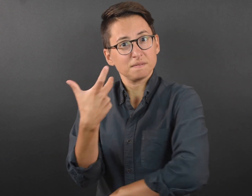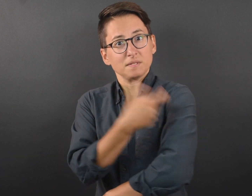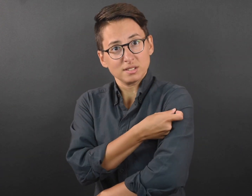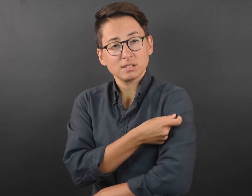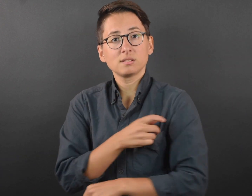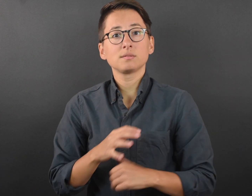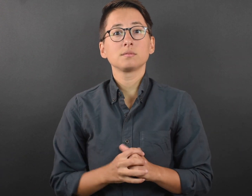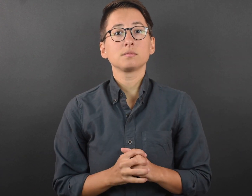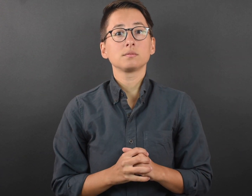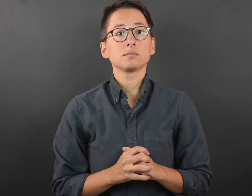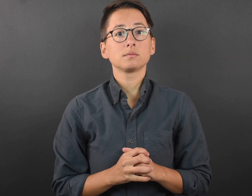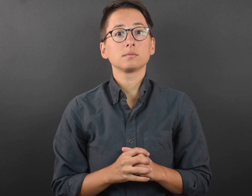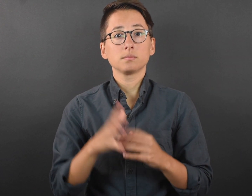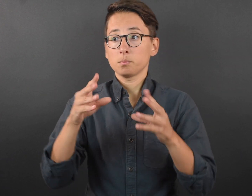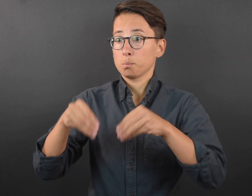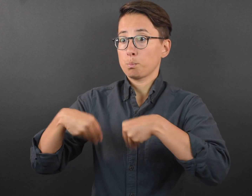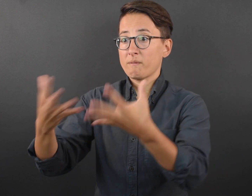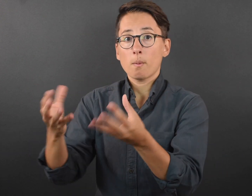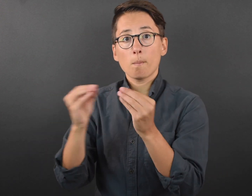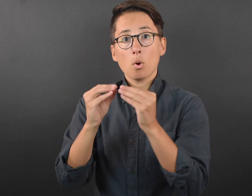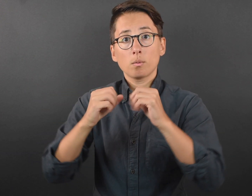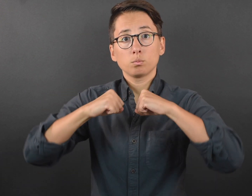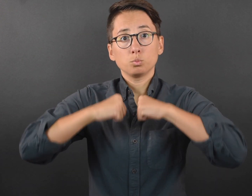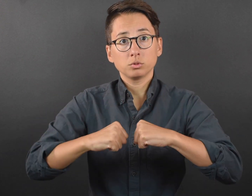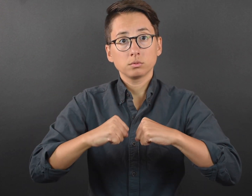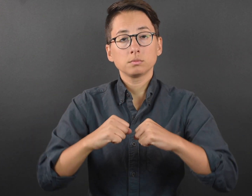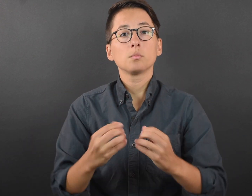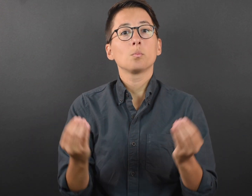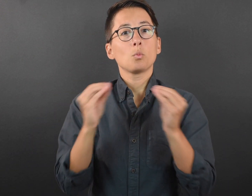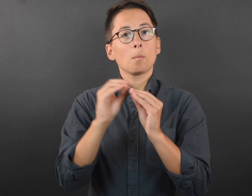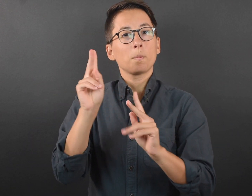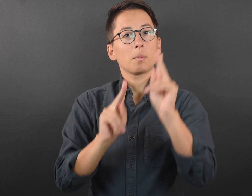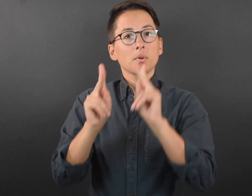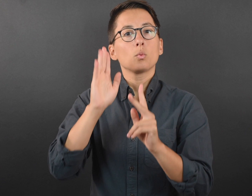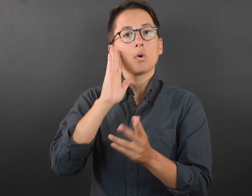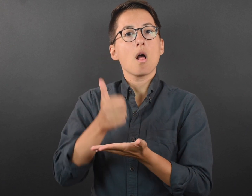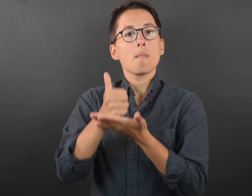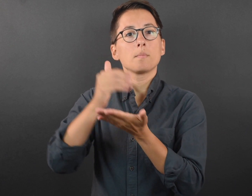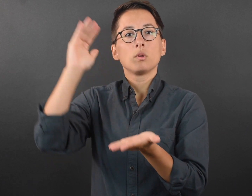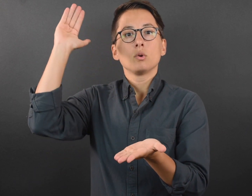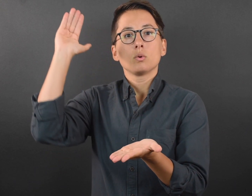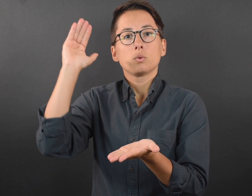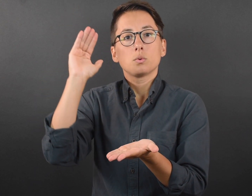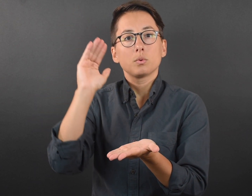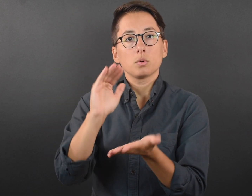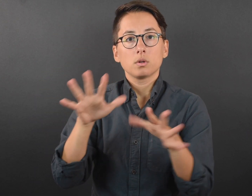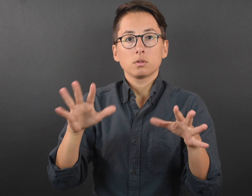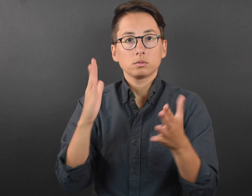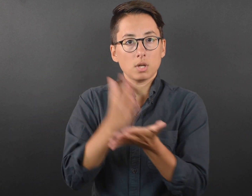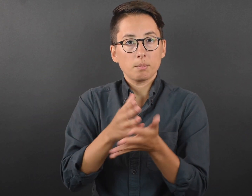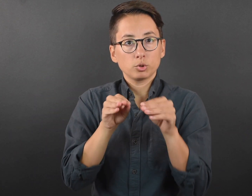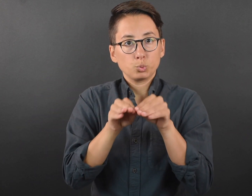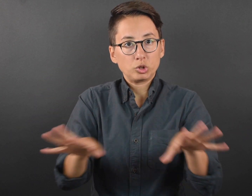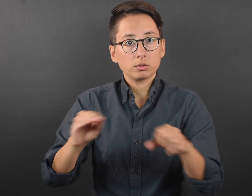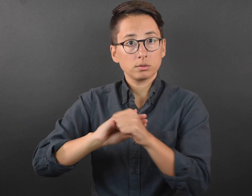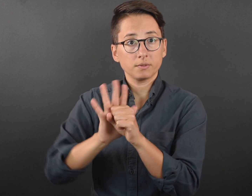vaccinated to get vaccinated. Providing protection to as many people as we can is what will